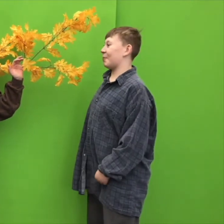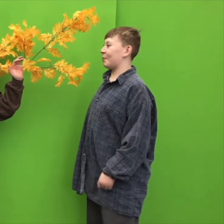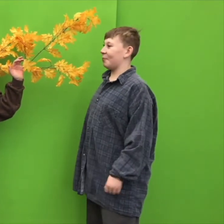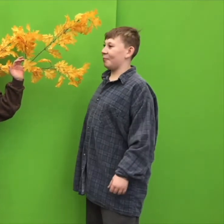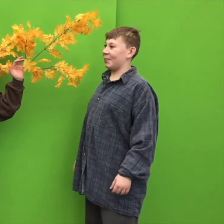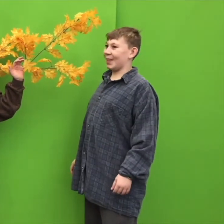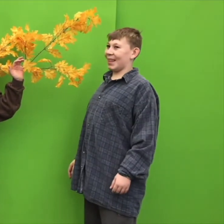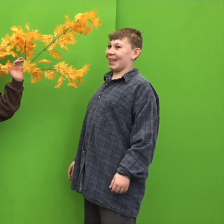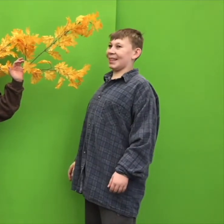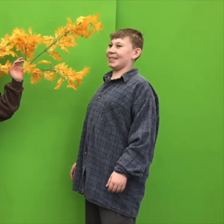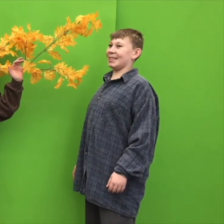what's the matter here